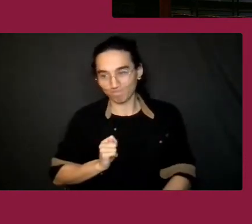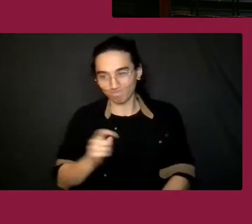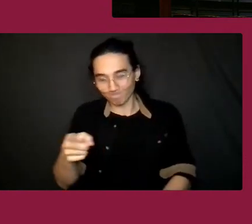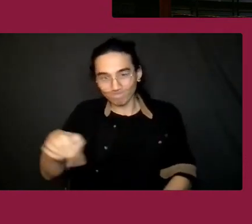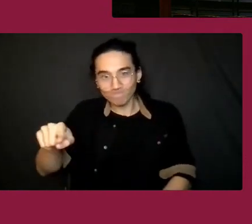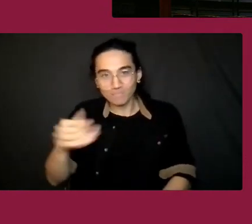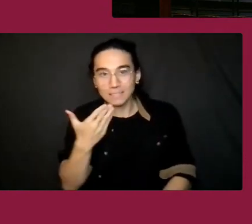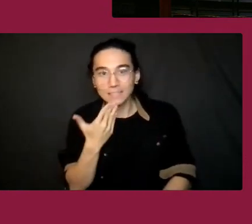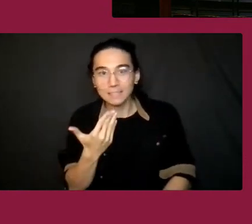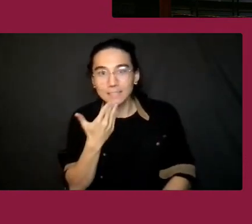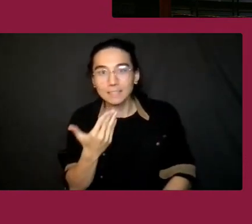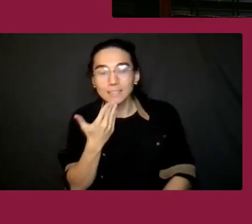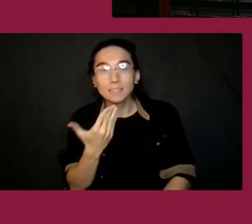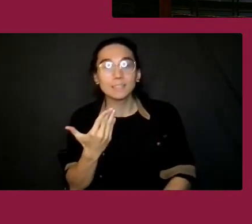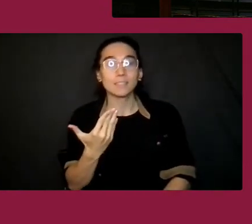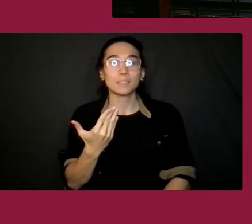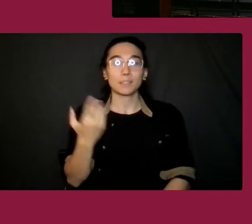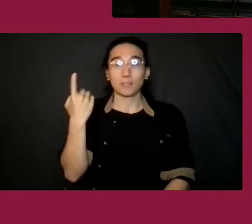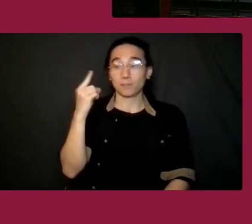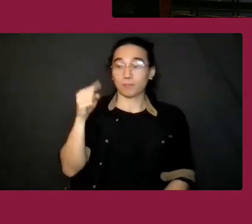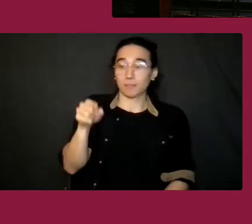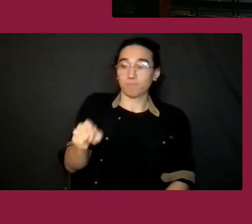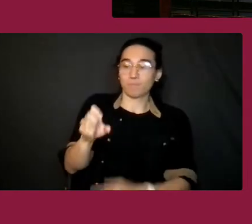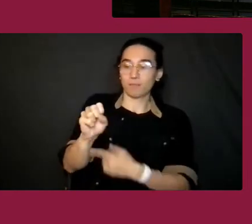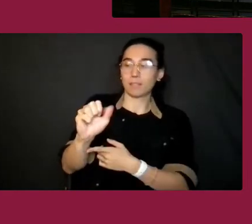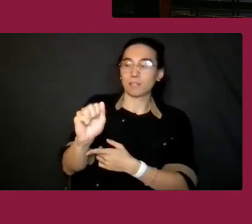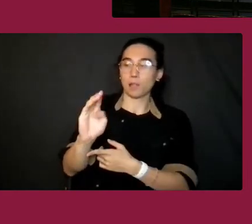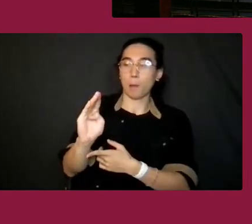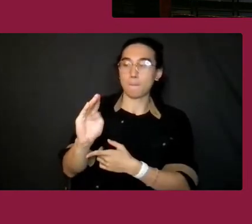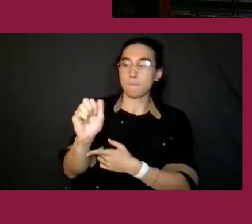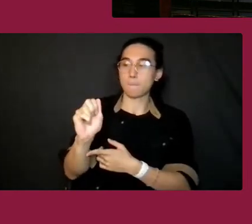this wonderful sabbatical opportunity for me to